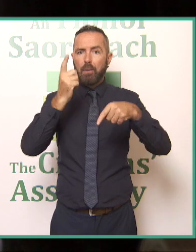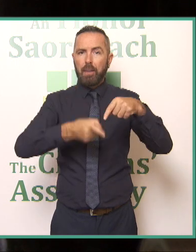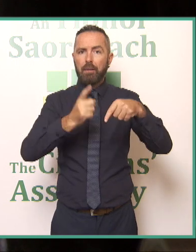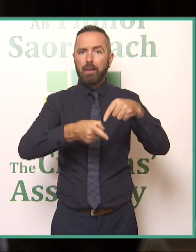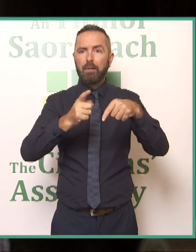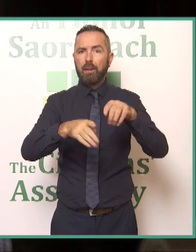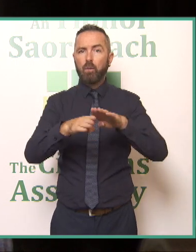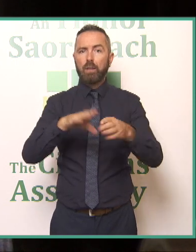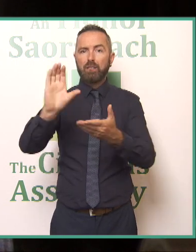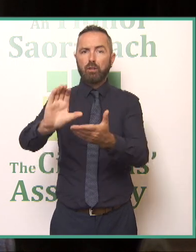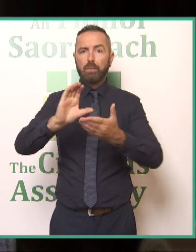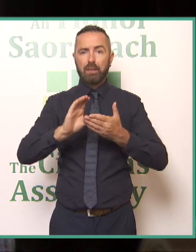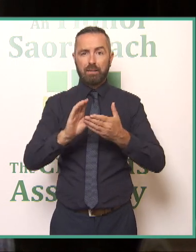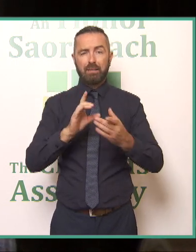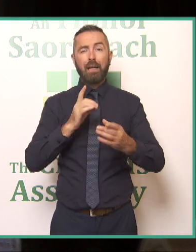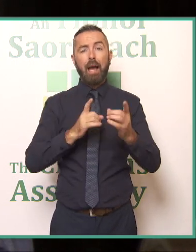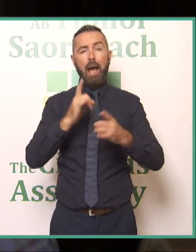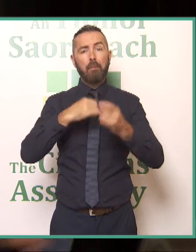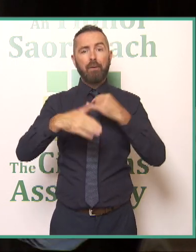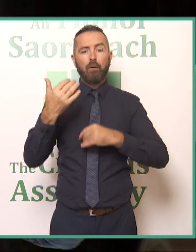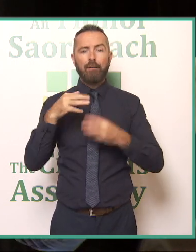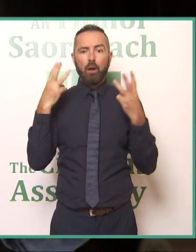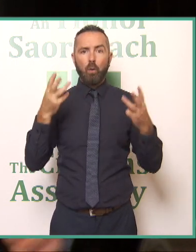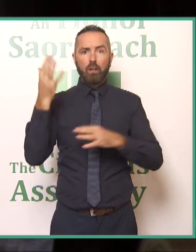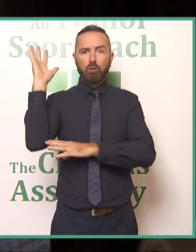subsidies which was the case before if I planted to grow the trees over here in the corner of the